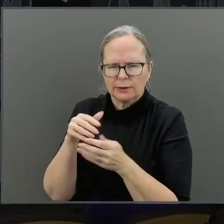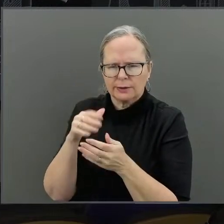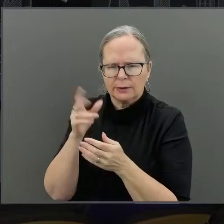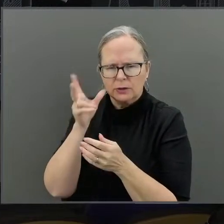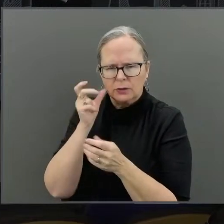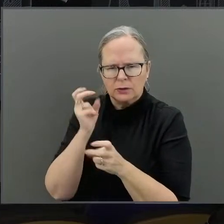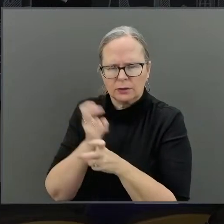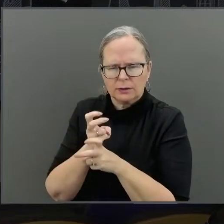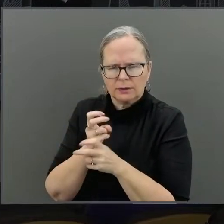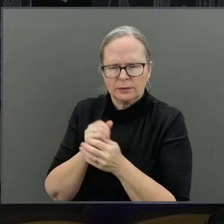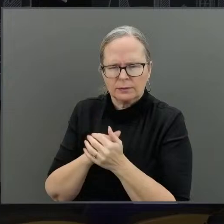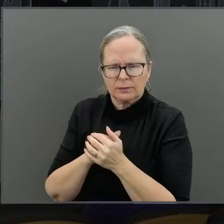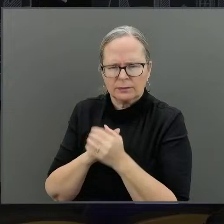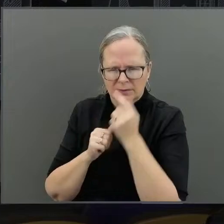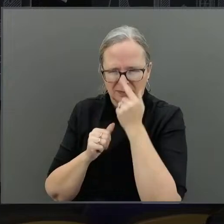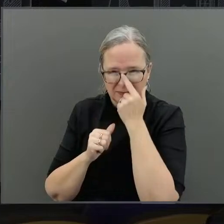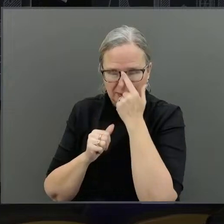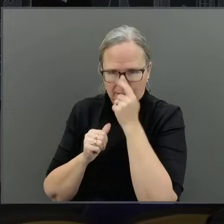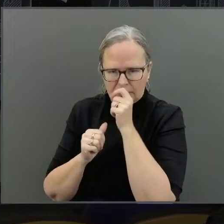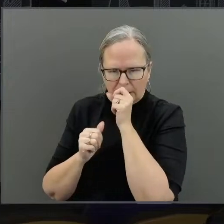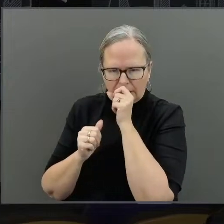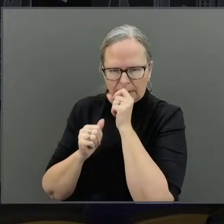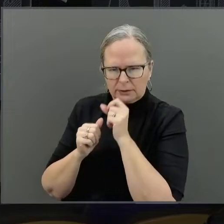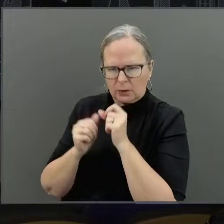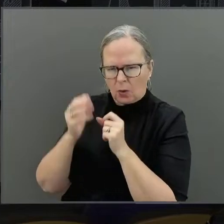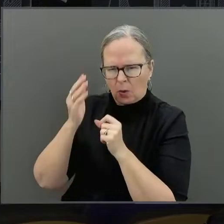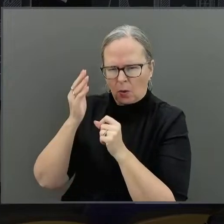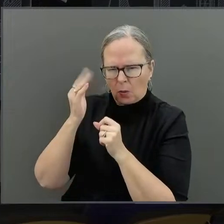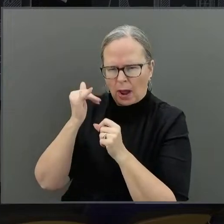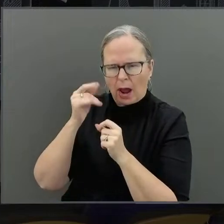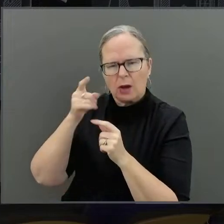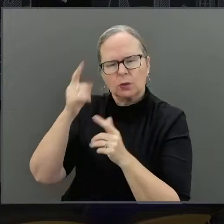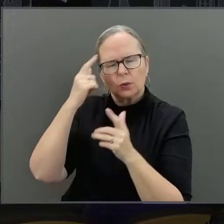this pipe I mean you know was the condition what what was the contributing fact to that